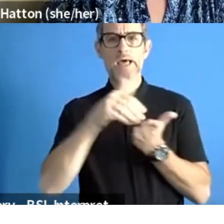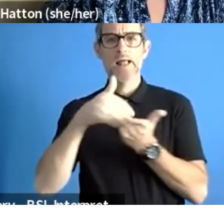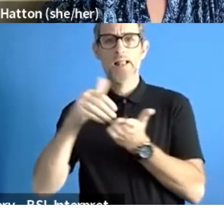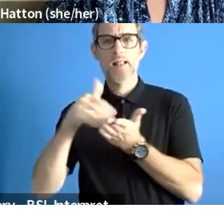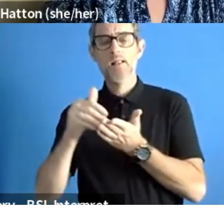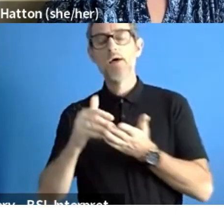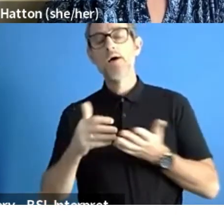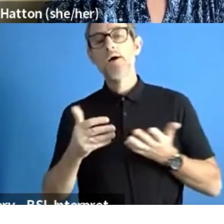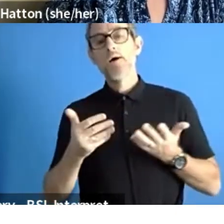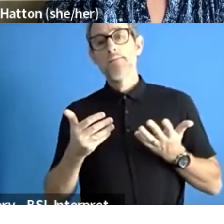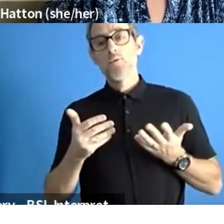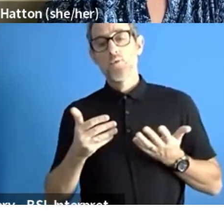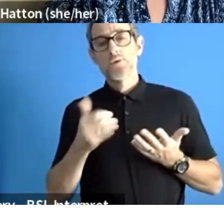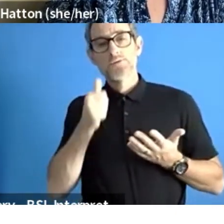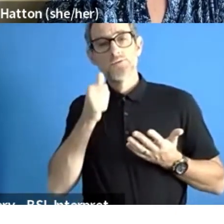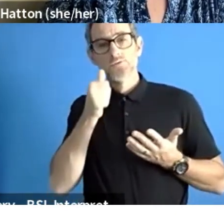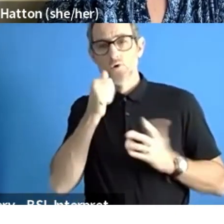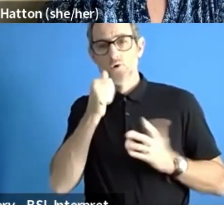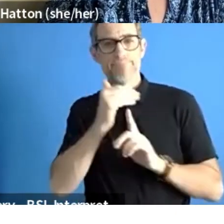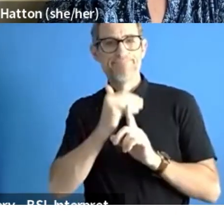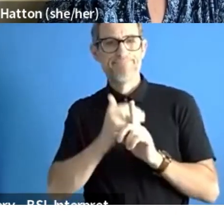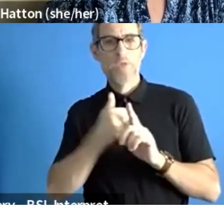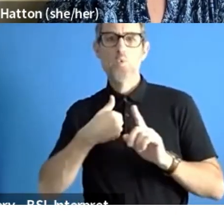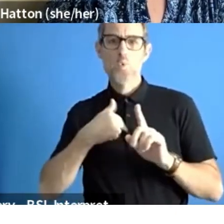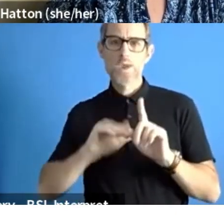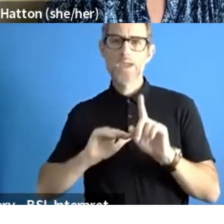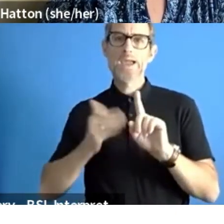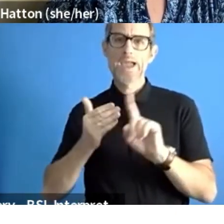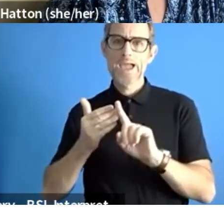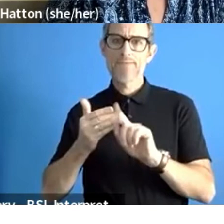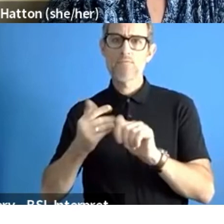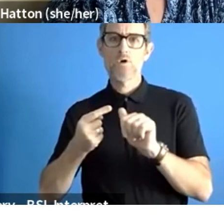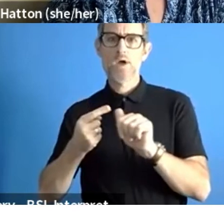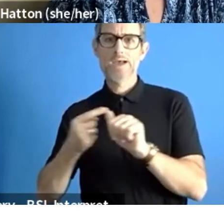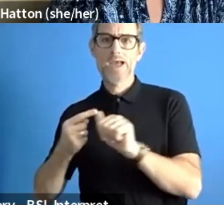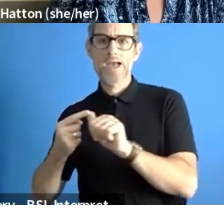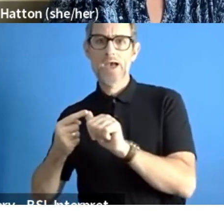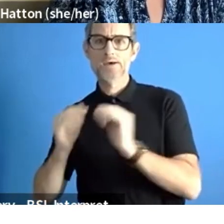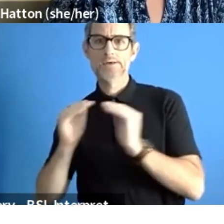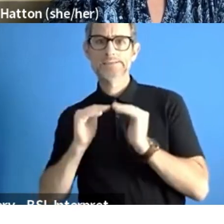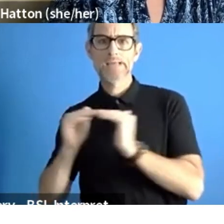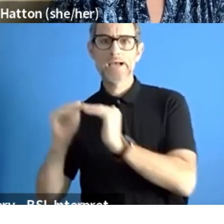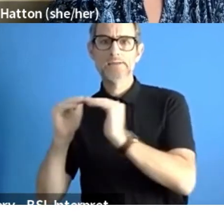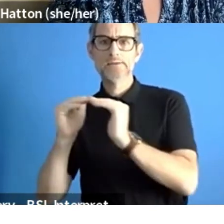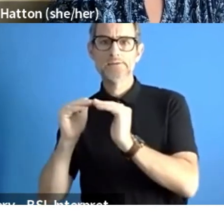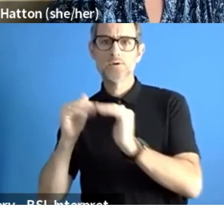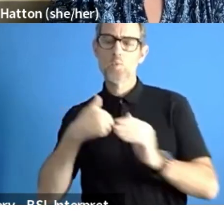We know it isn't. We aim for AAA because we only employ disabled people